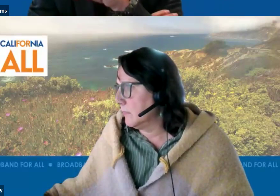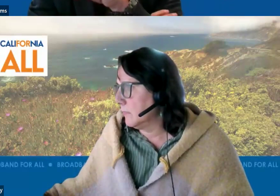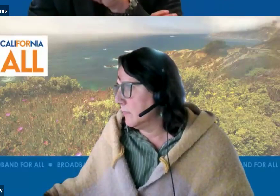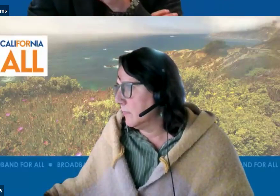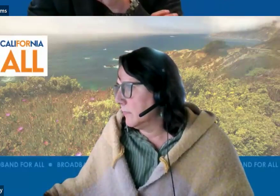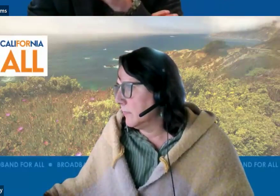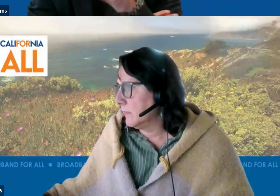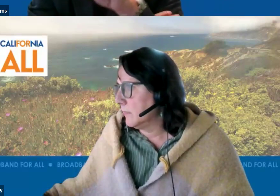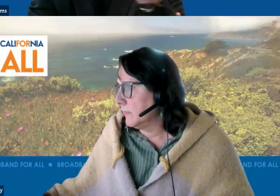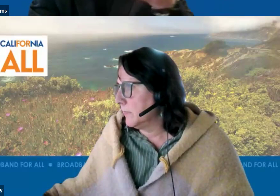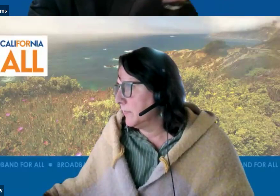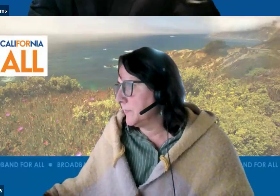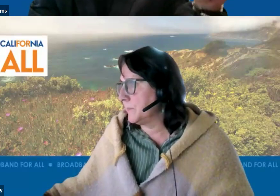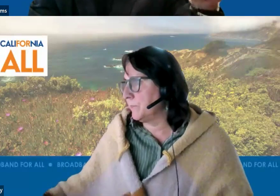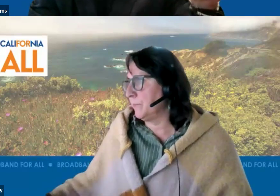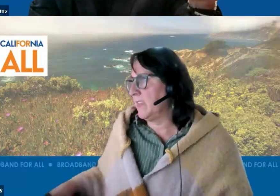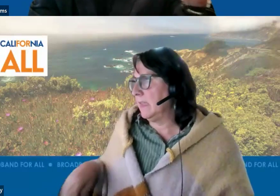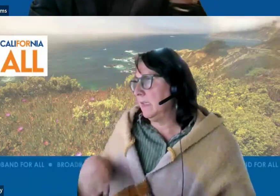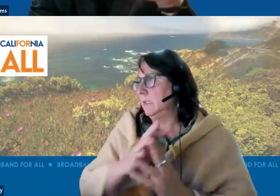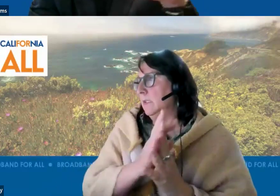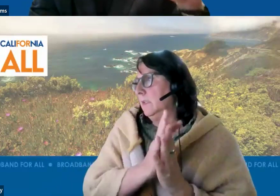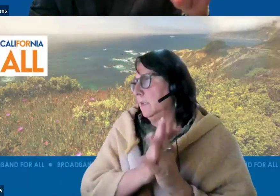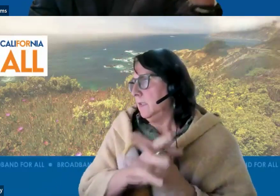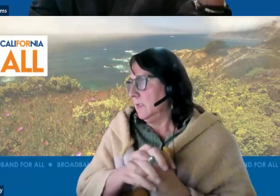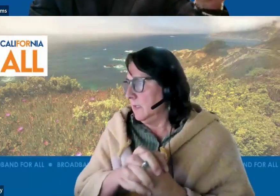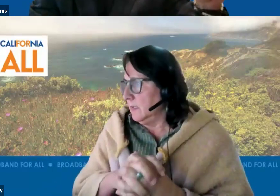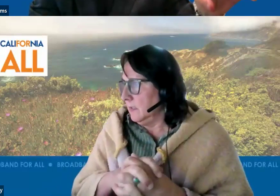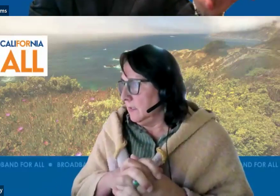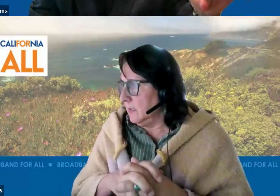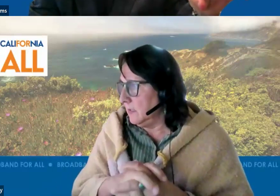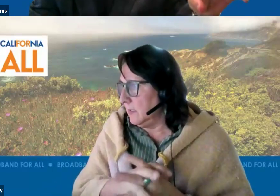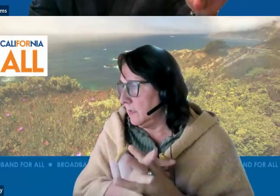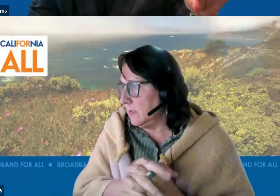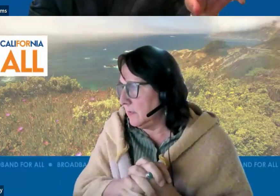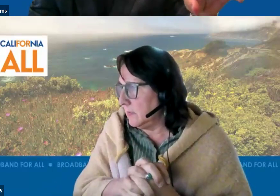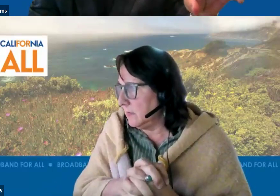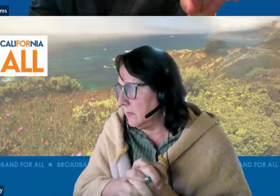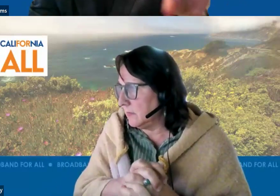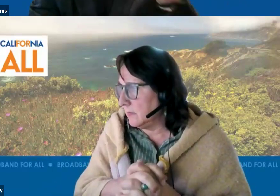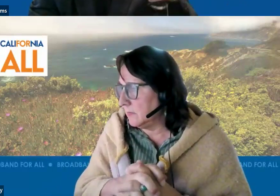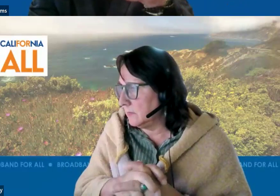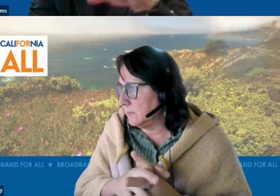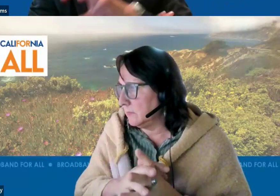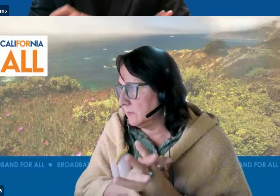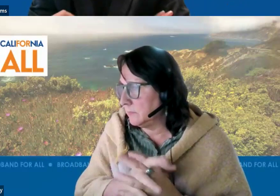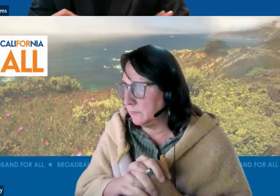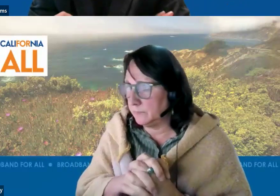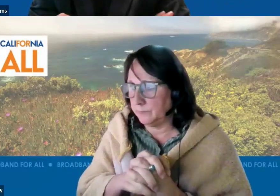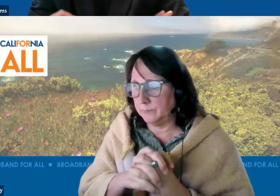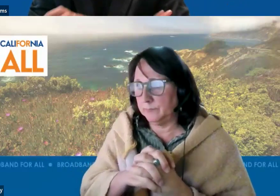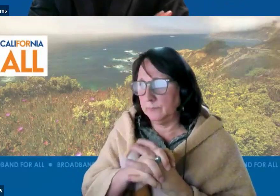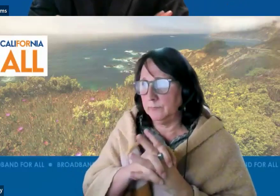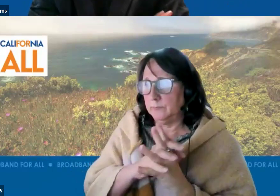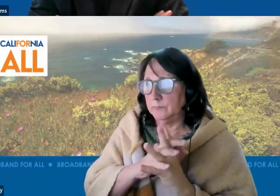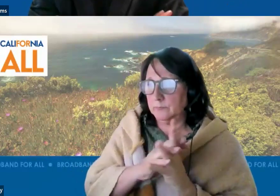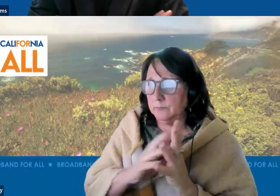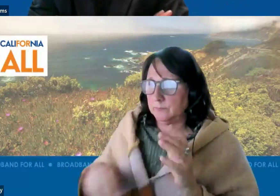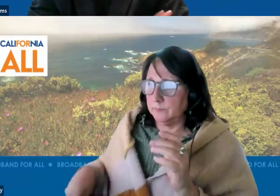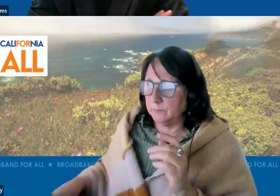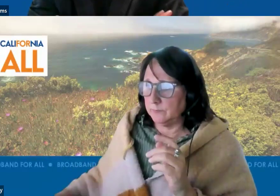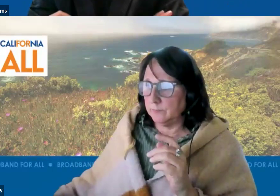how would funding shared with other accounting departments be perceived versus how would funds